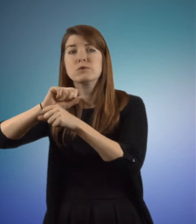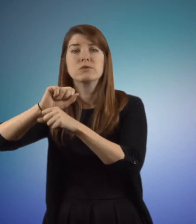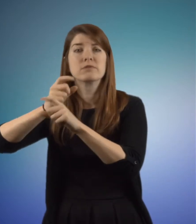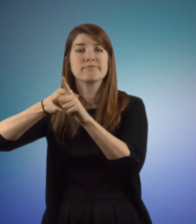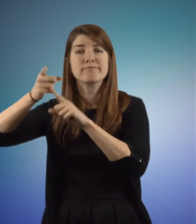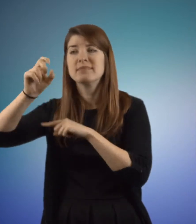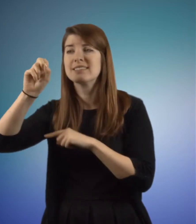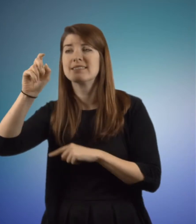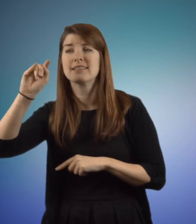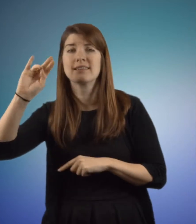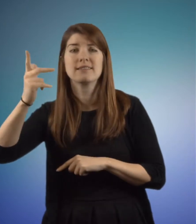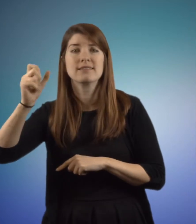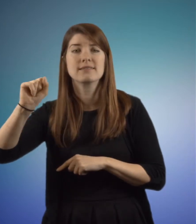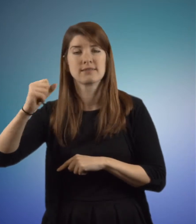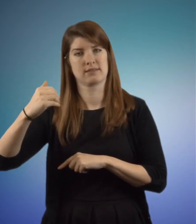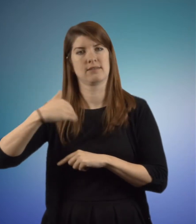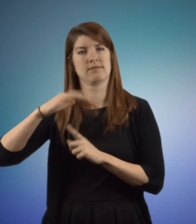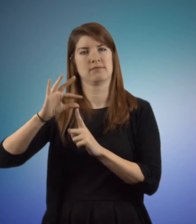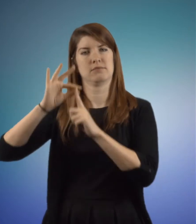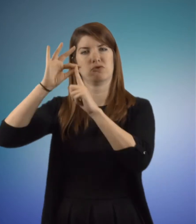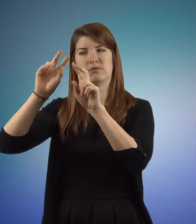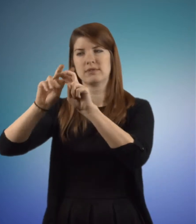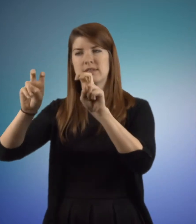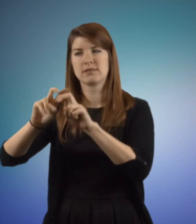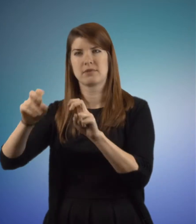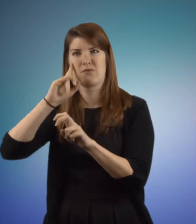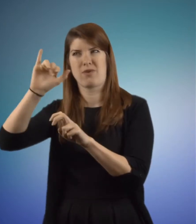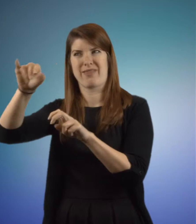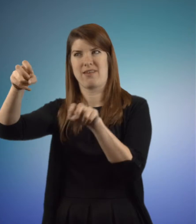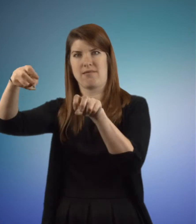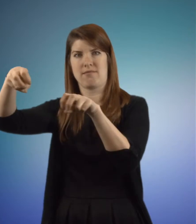There are special assessment instruments that occur as part of that transition process.